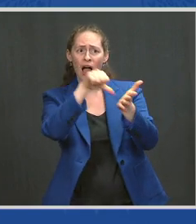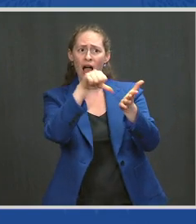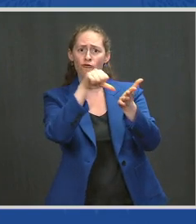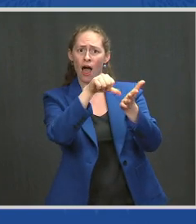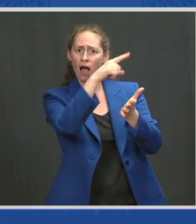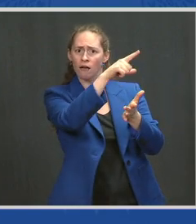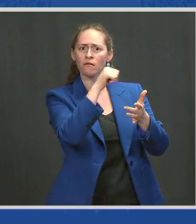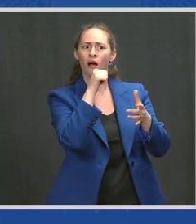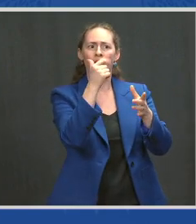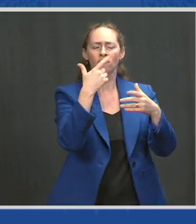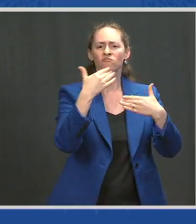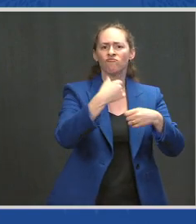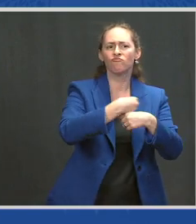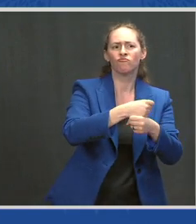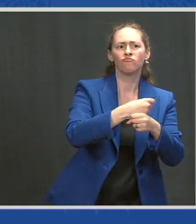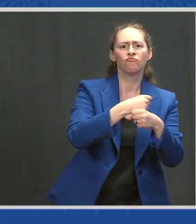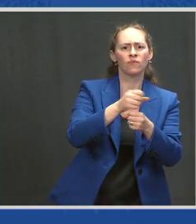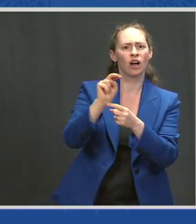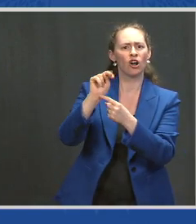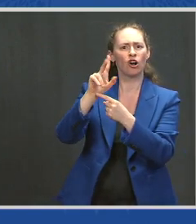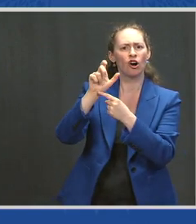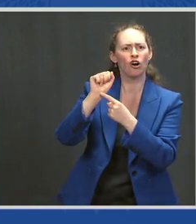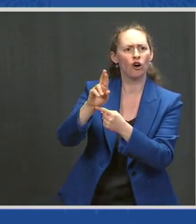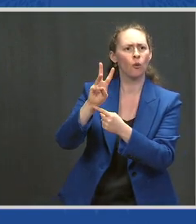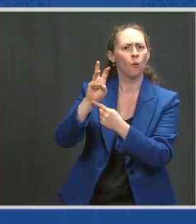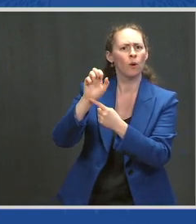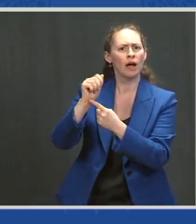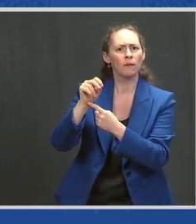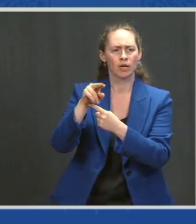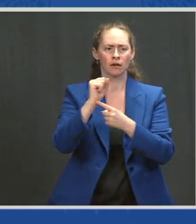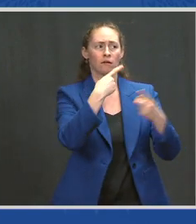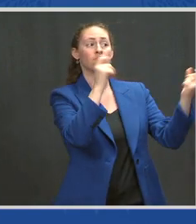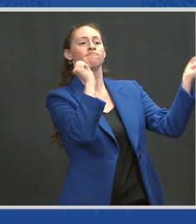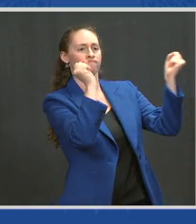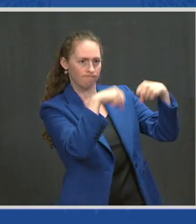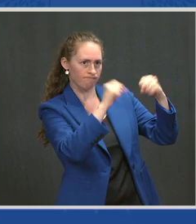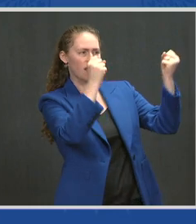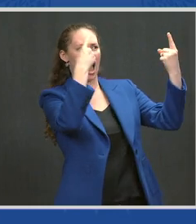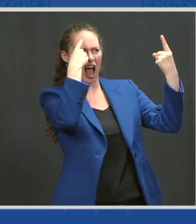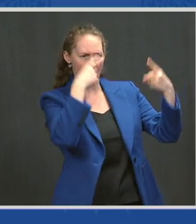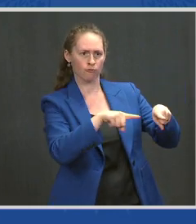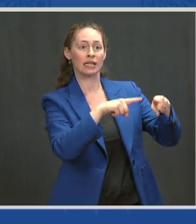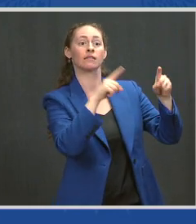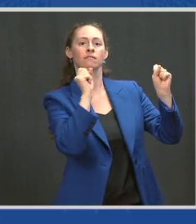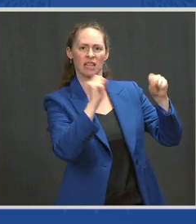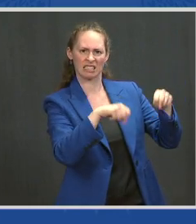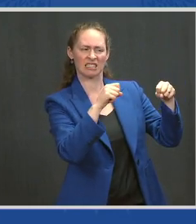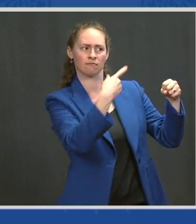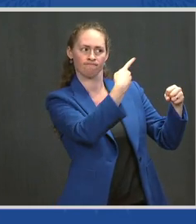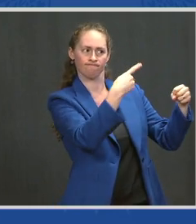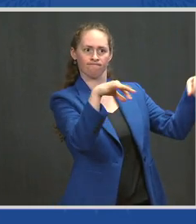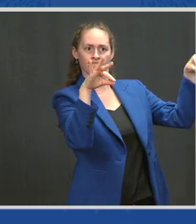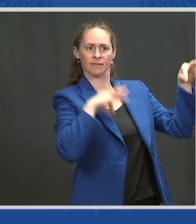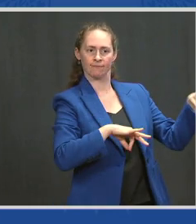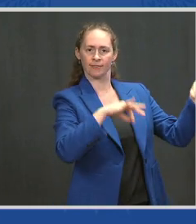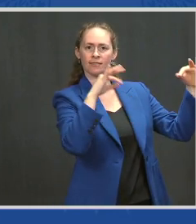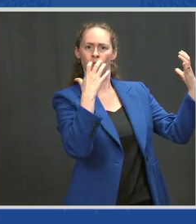We agreed to work together there because it's as much interest -- Russia's interest as ours. And to how we can ensure the Arctic